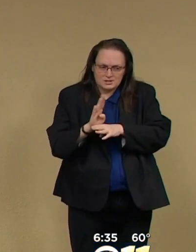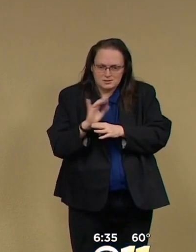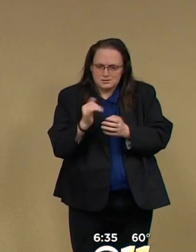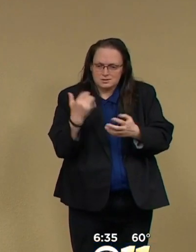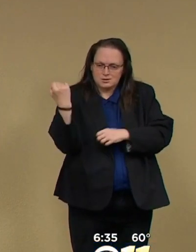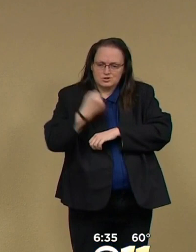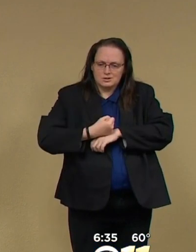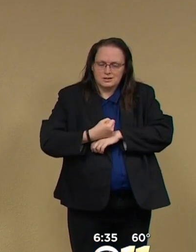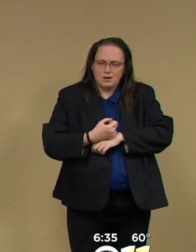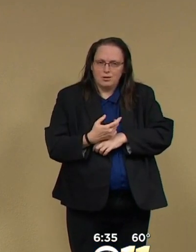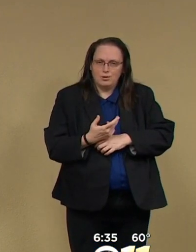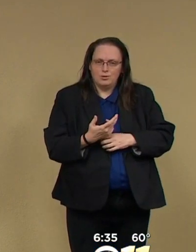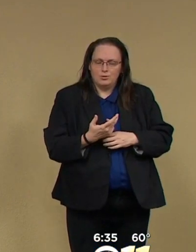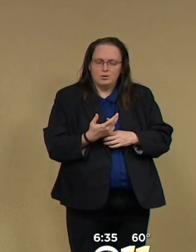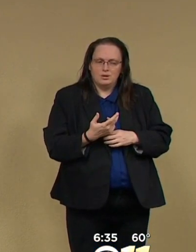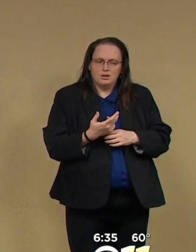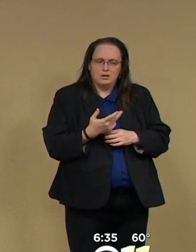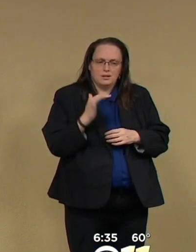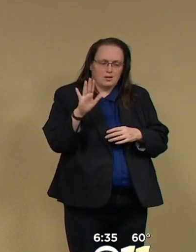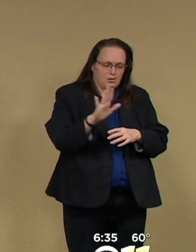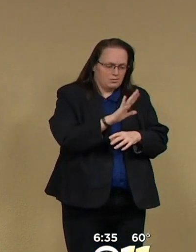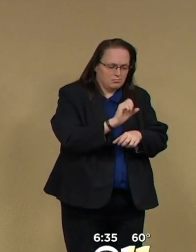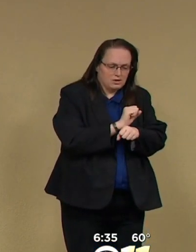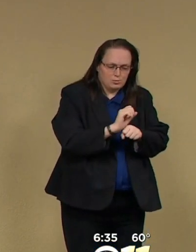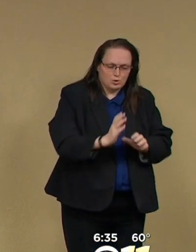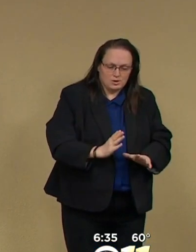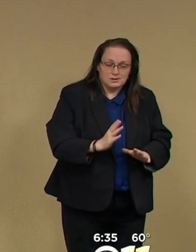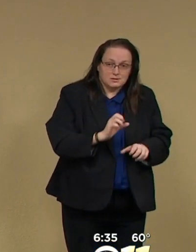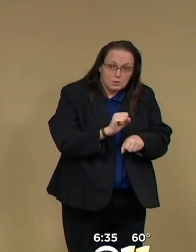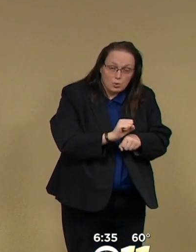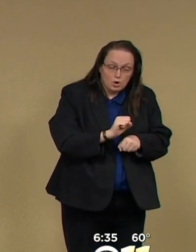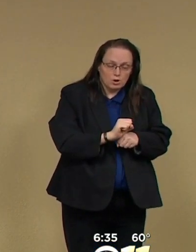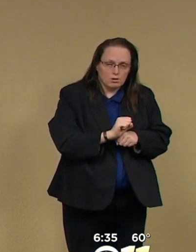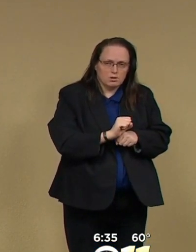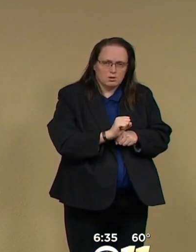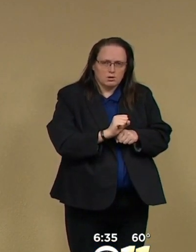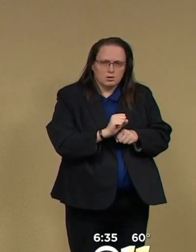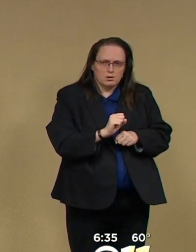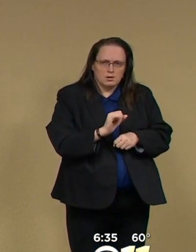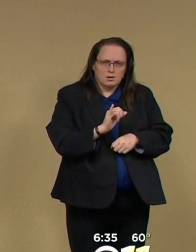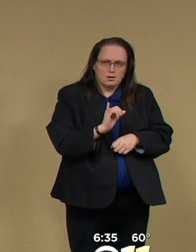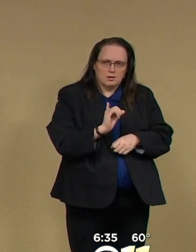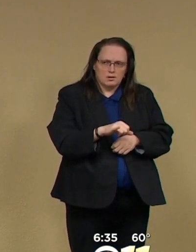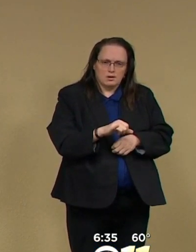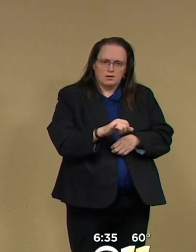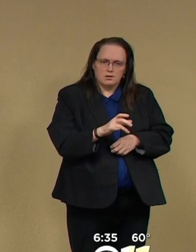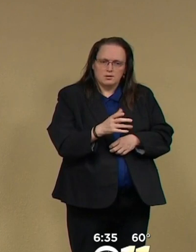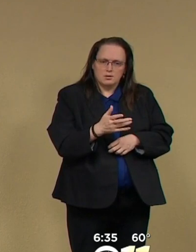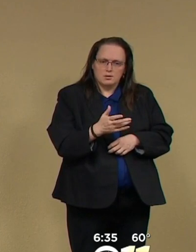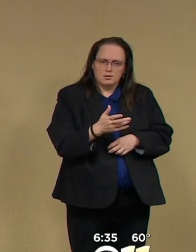HEALTH COMES BEFORE AMENITIES. WE ARE SACRIFICING, LIKE OUR SENIORS WHO ARE DOING EVERYTHING THEY CAN.